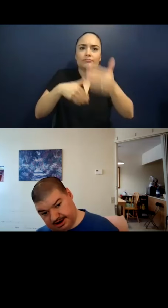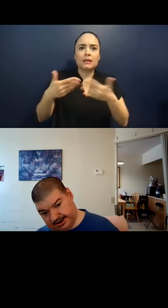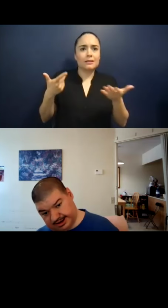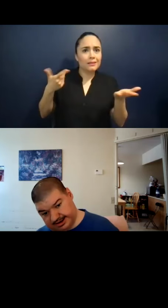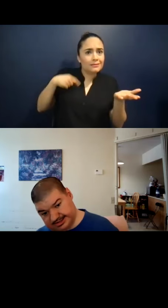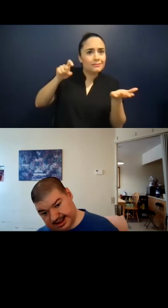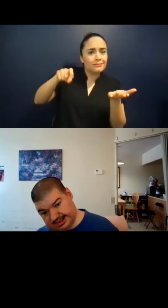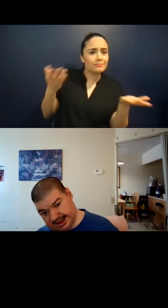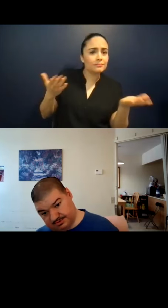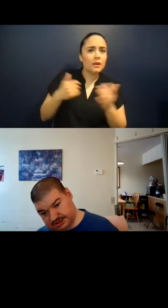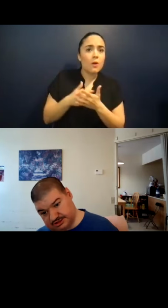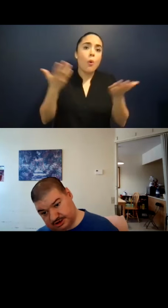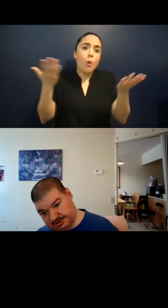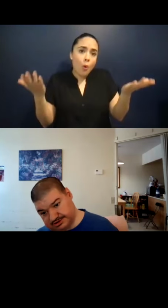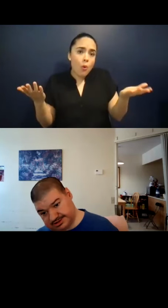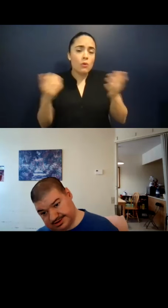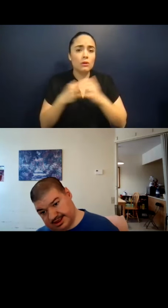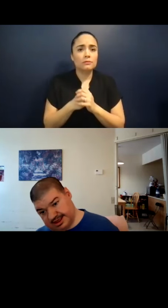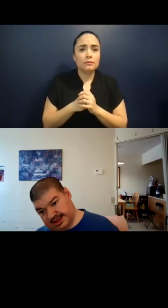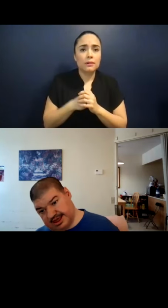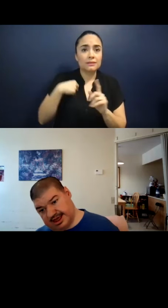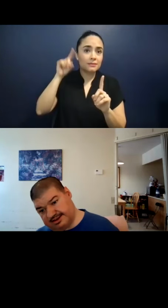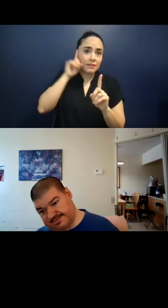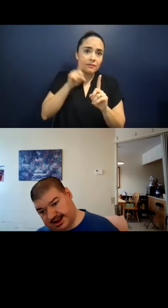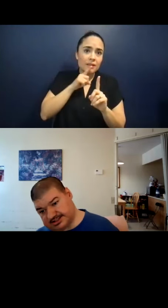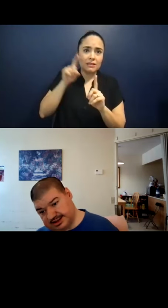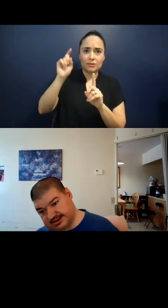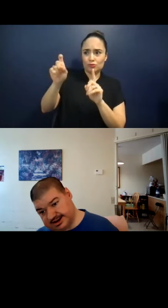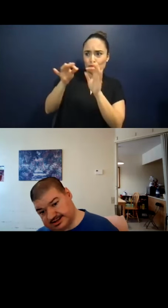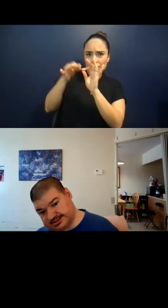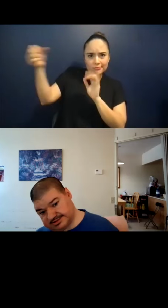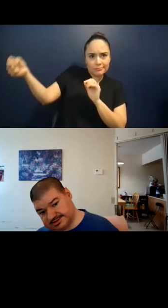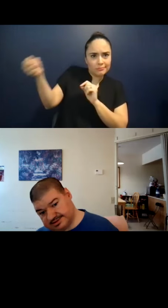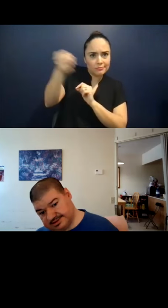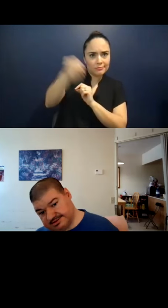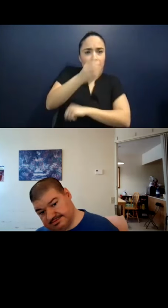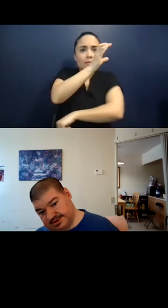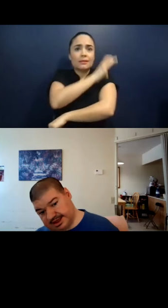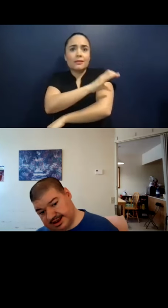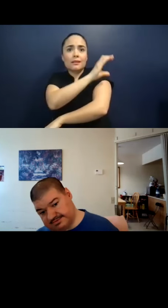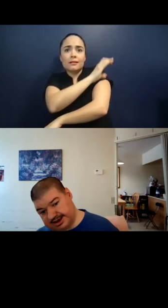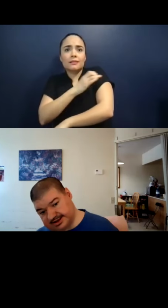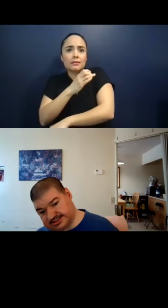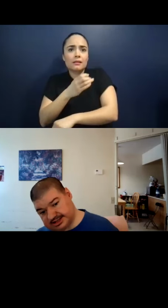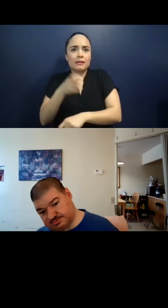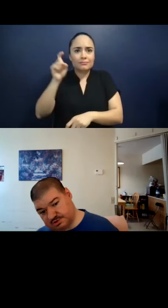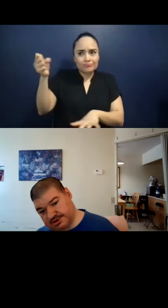for the person with a disability to a vaccination clinic .